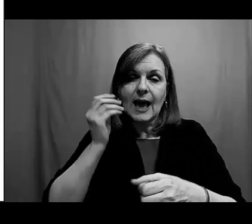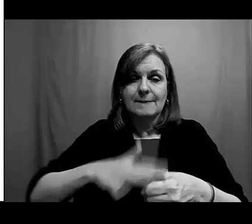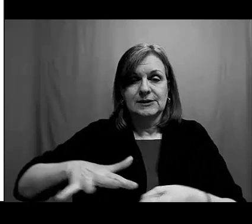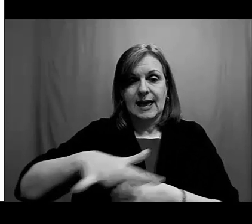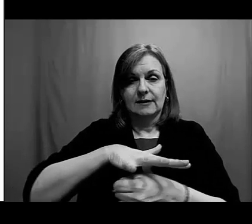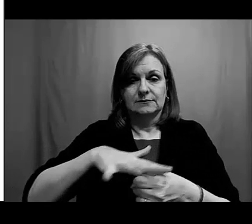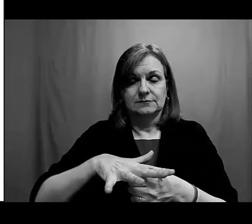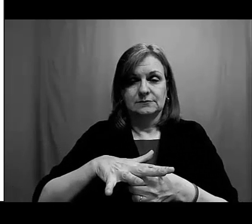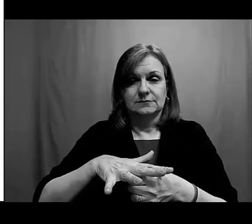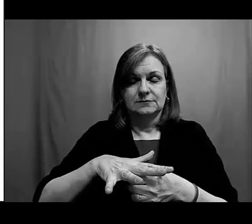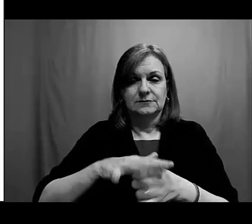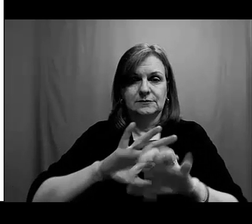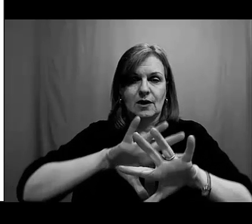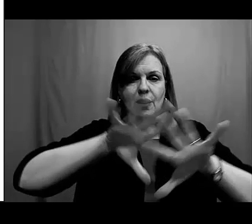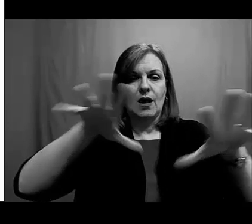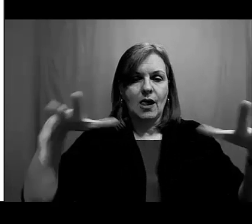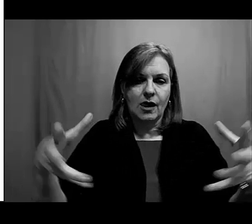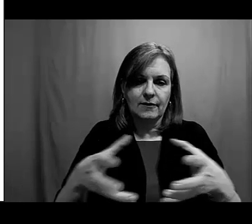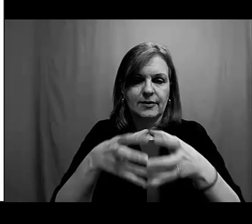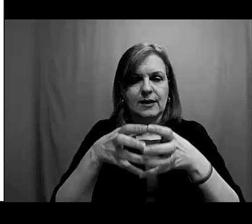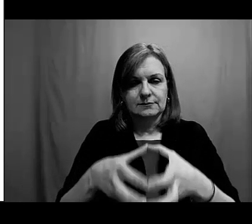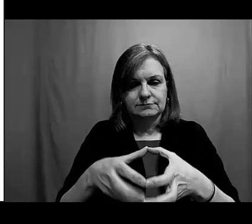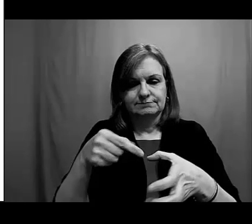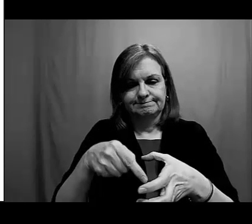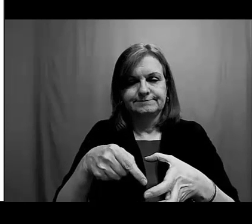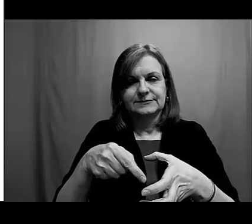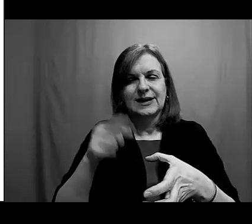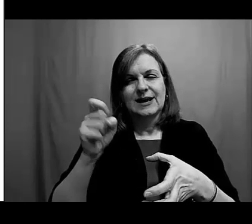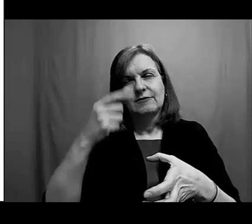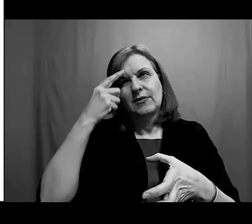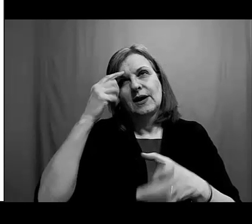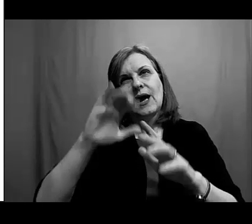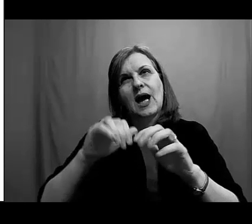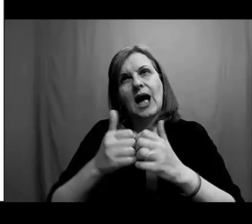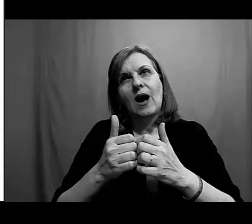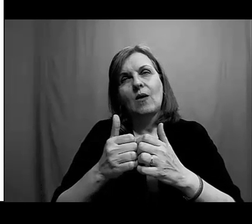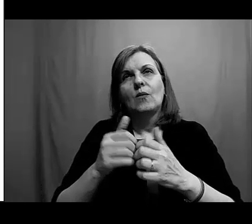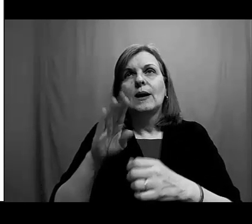really taking all this into consideration to think about how